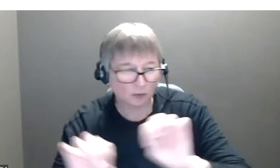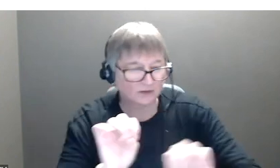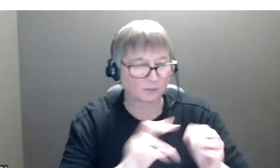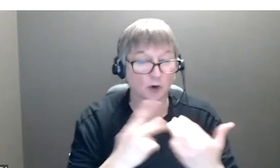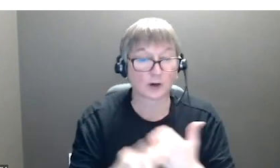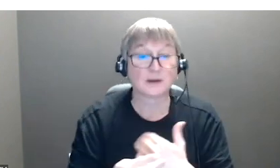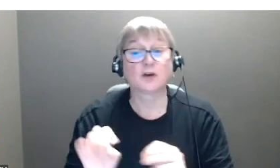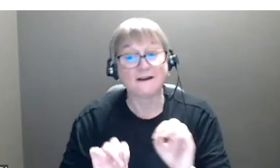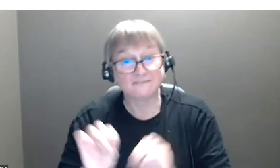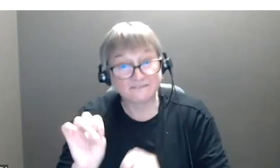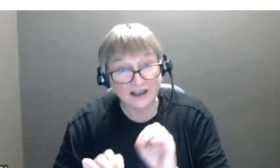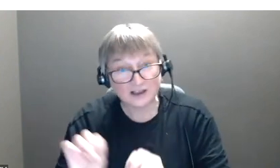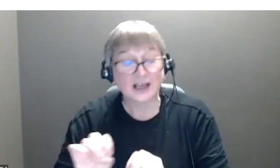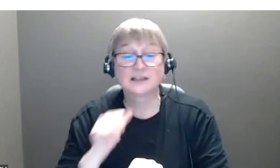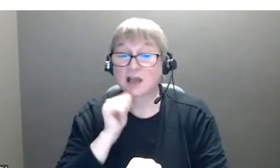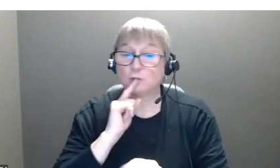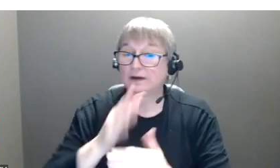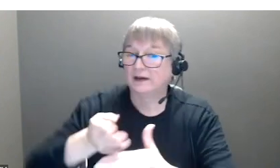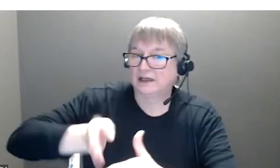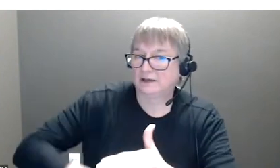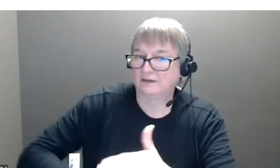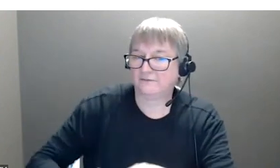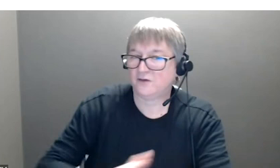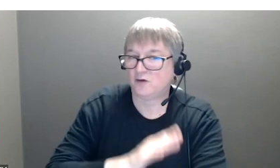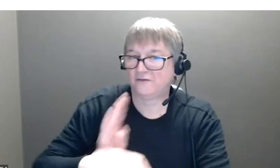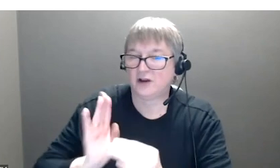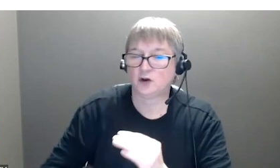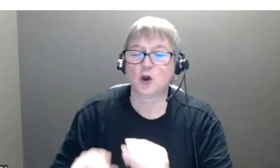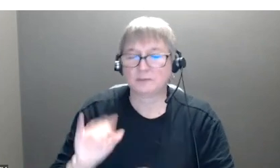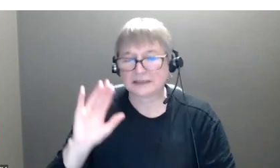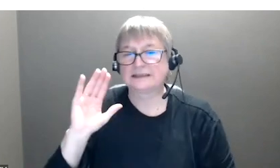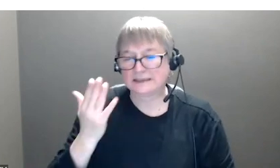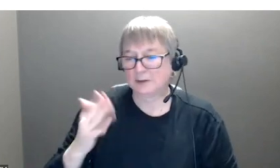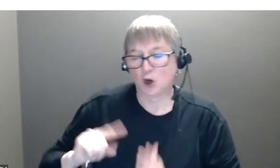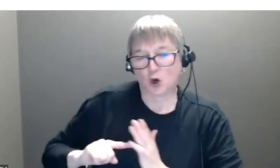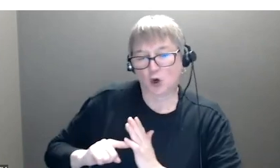that the program impacts and earnings for men were higher compared to women with disabilities.